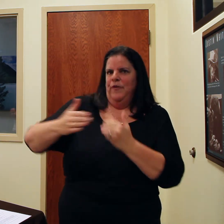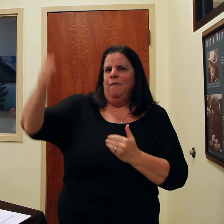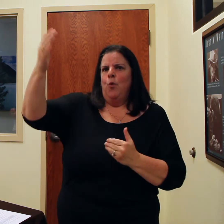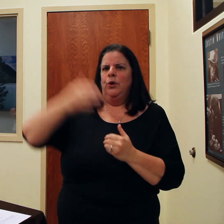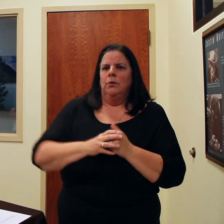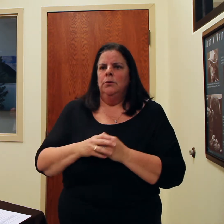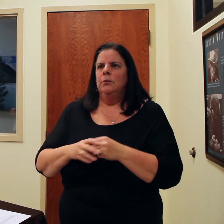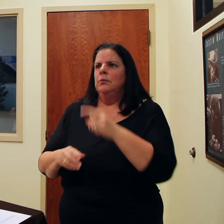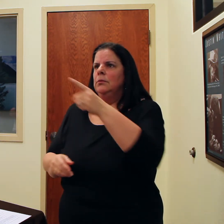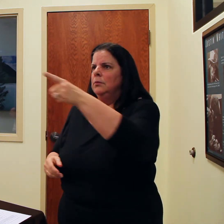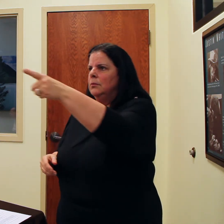Yes, ma'am?